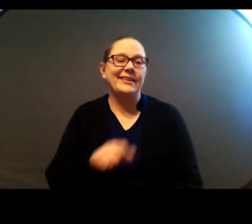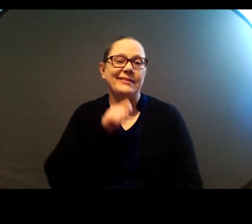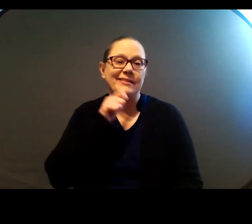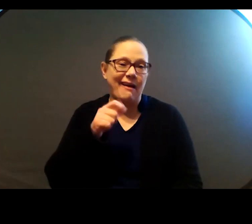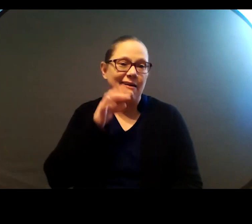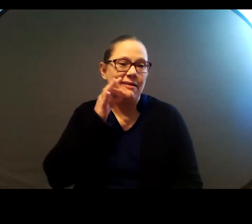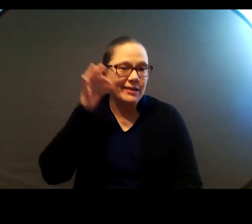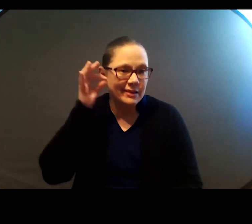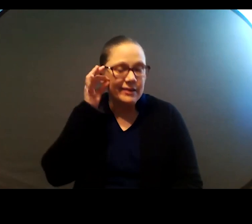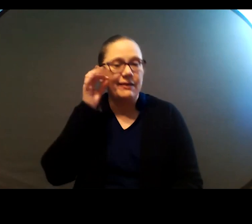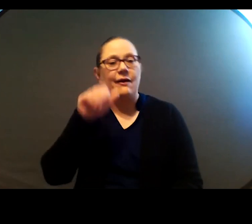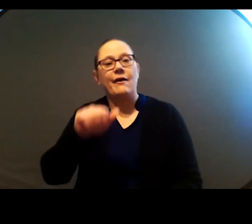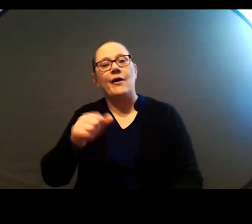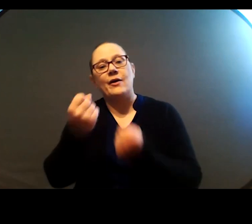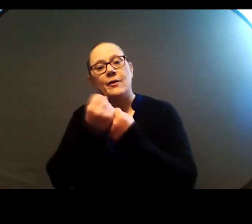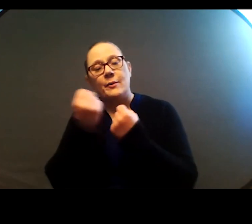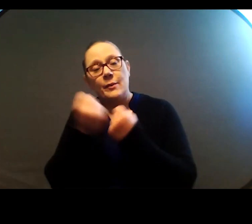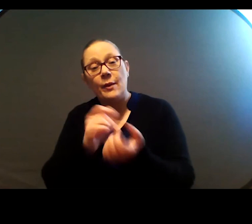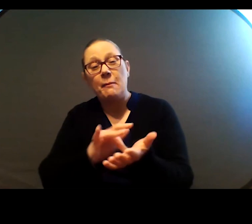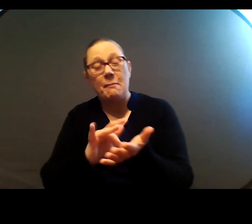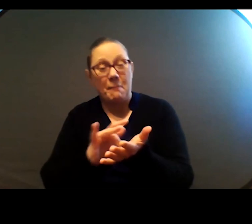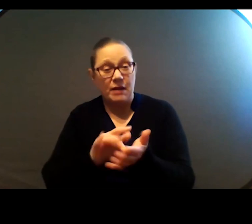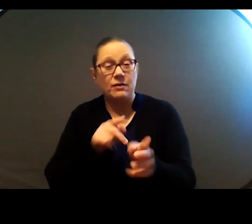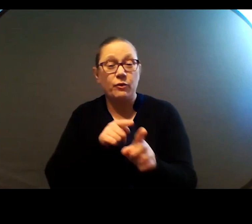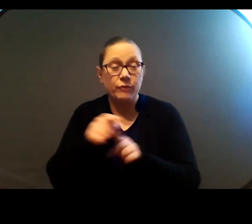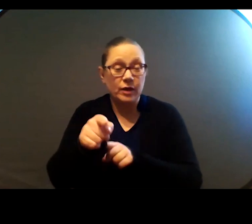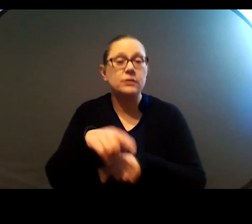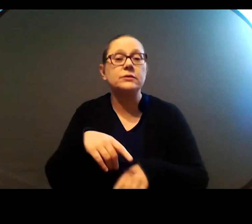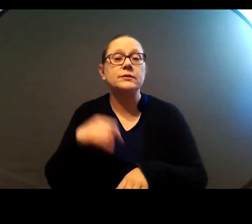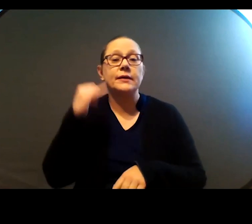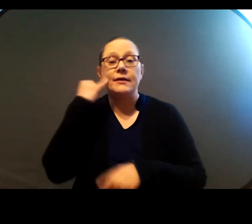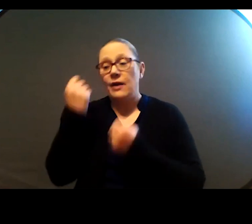allies particularly in the medical field when you are advocating for a particular